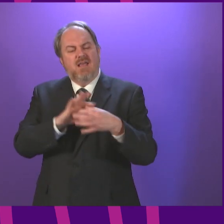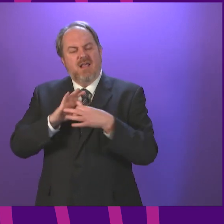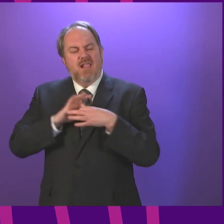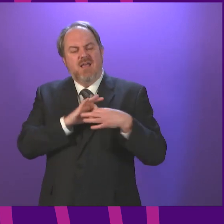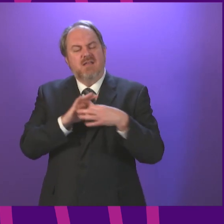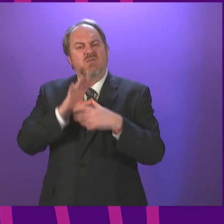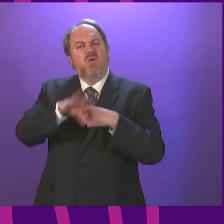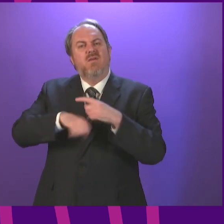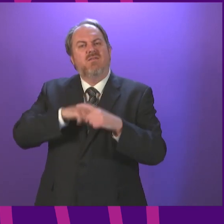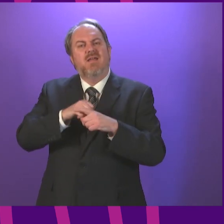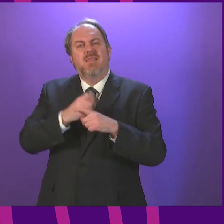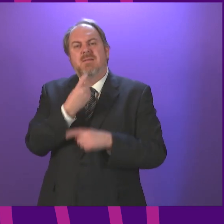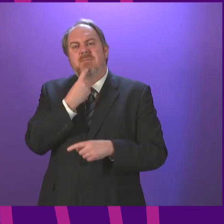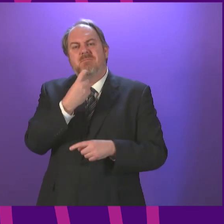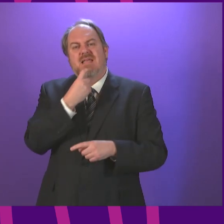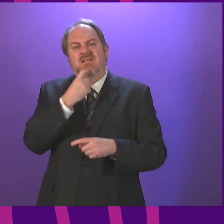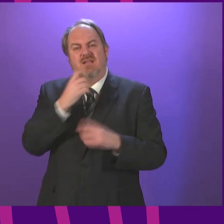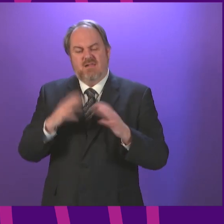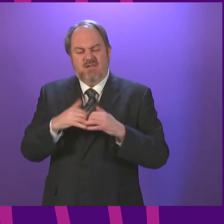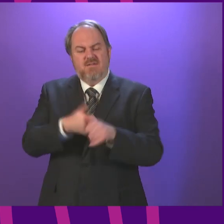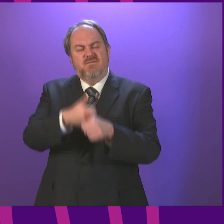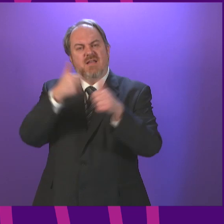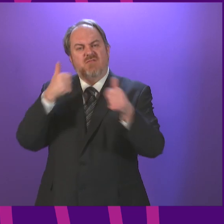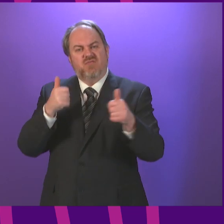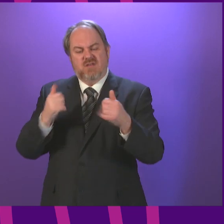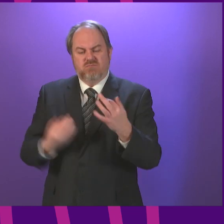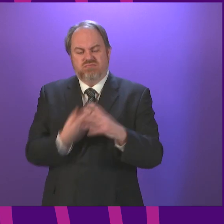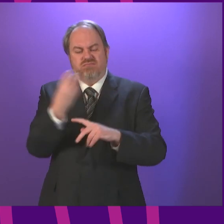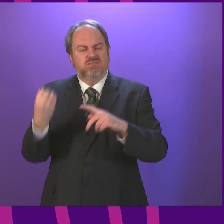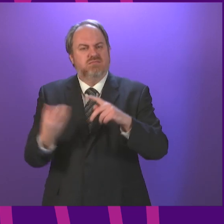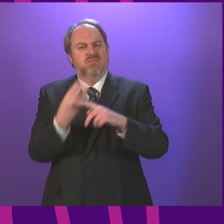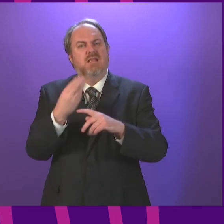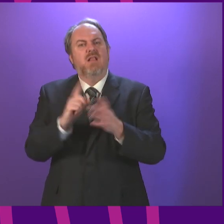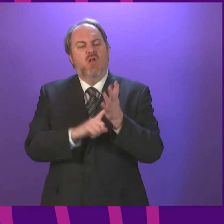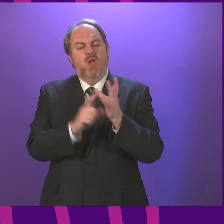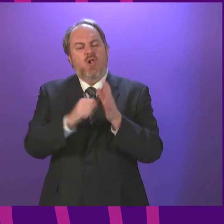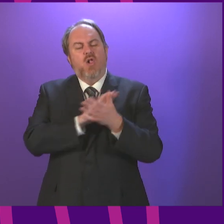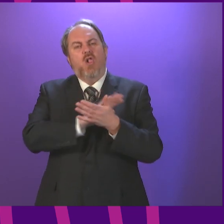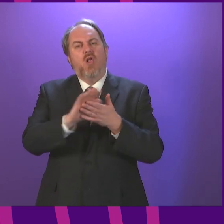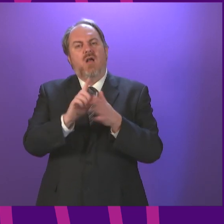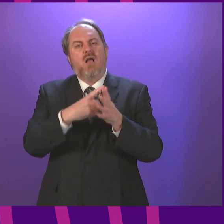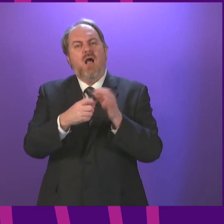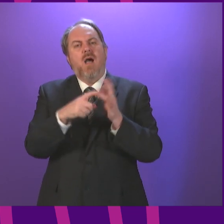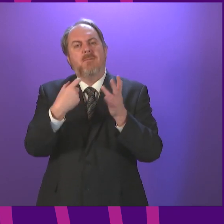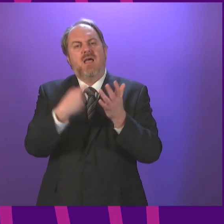smelter and power station in Lochaber in 2016, it received a Scottish Government guarantee